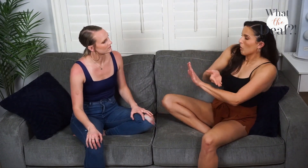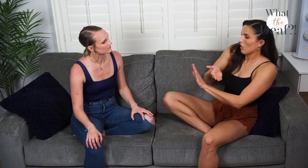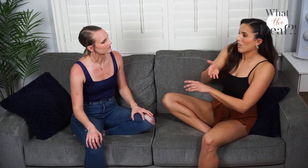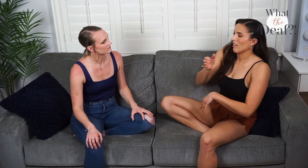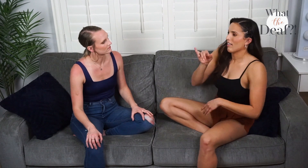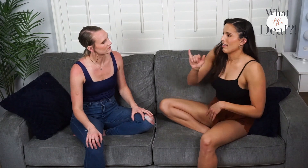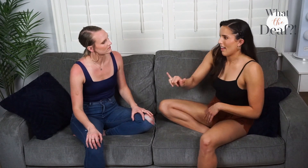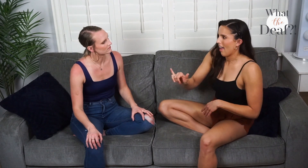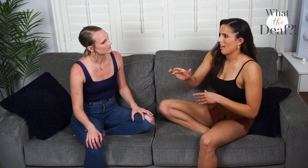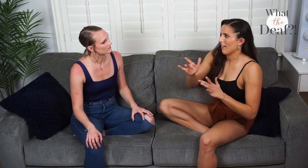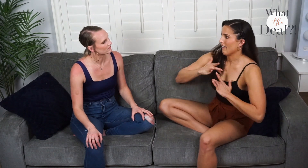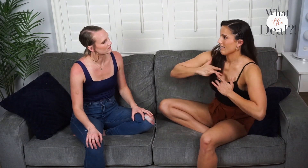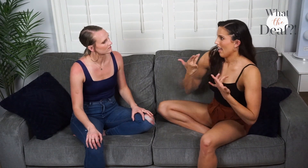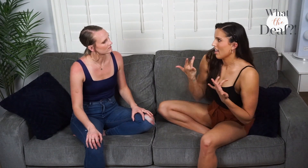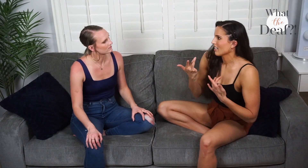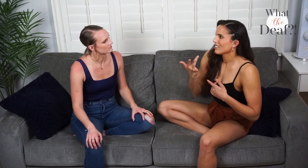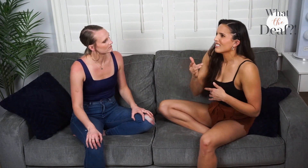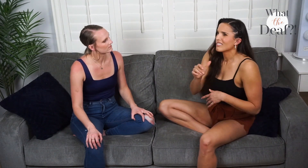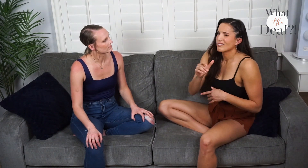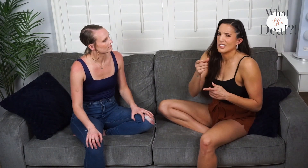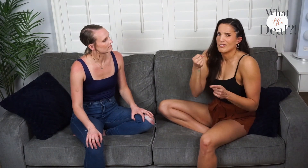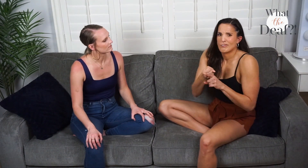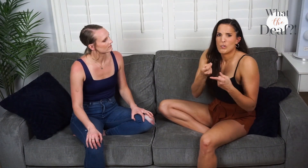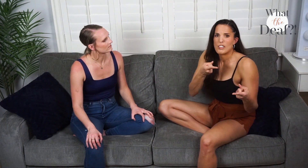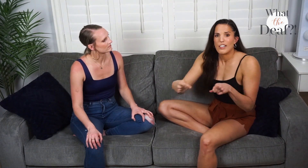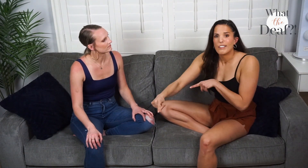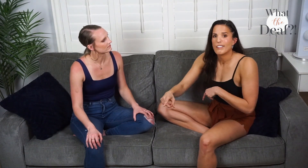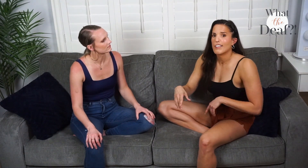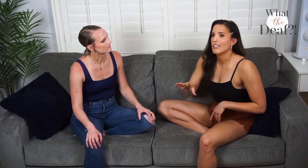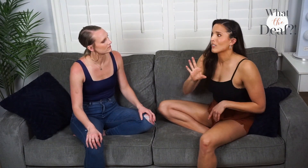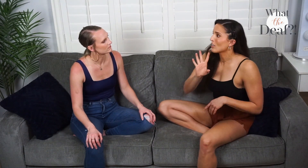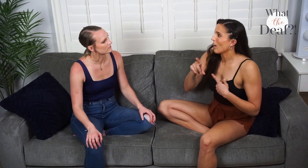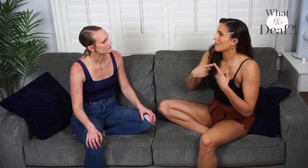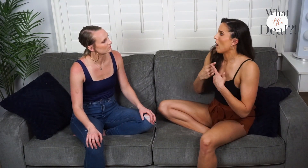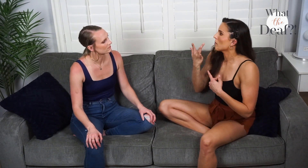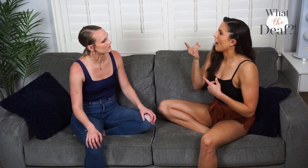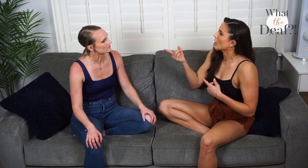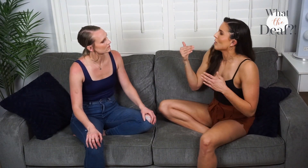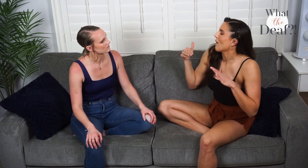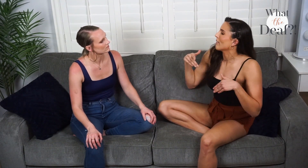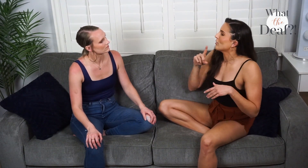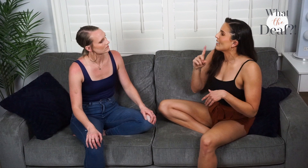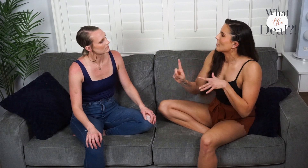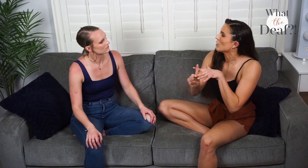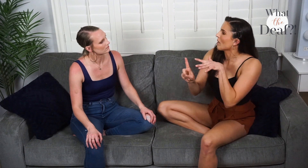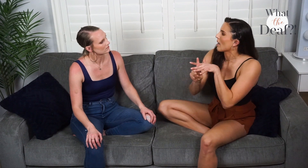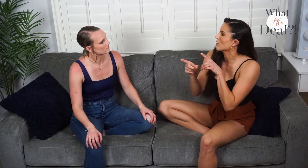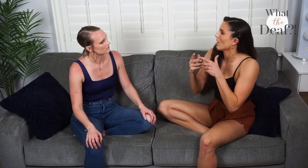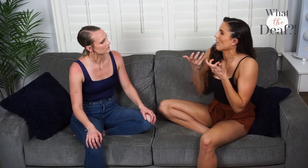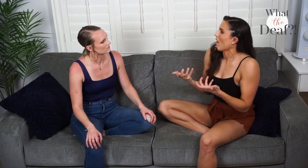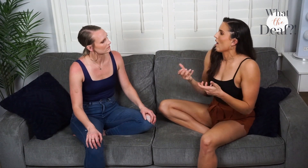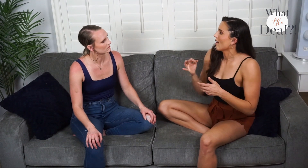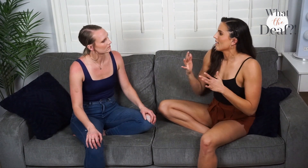prior to that event. It was just a coincidence. And we talked about why you haven't really been showing up